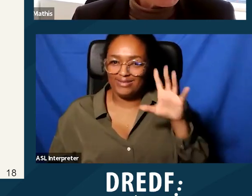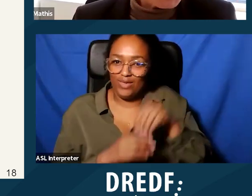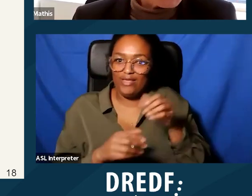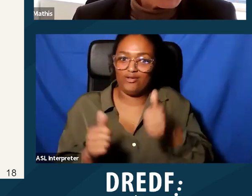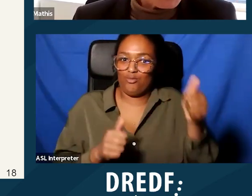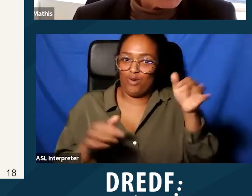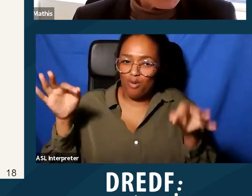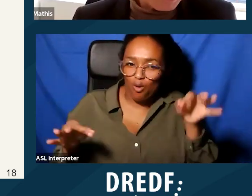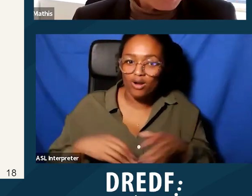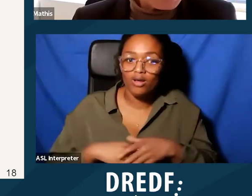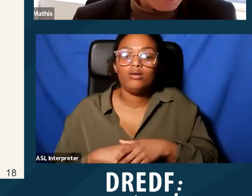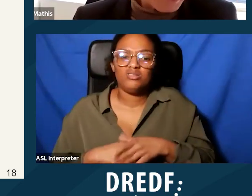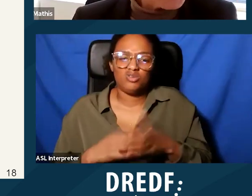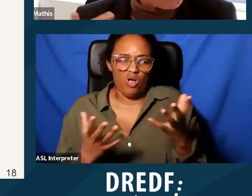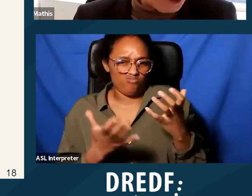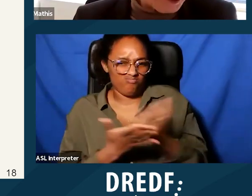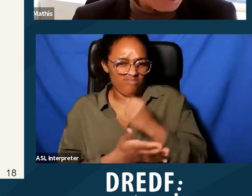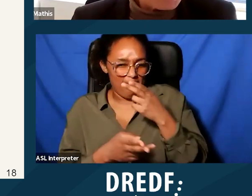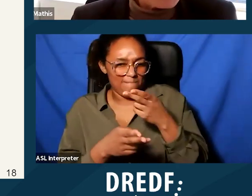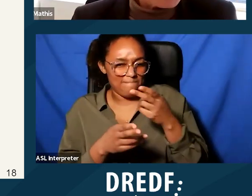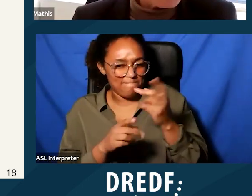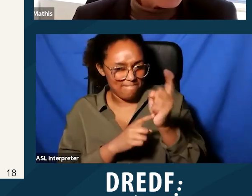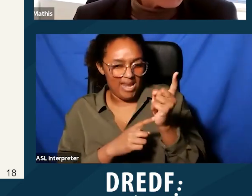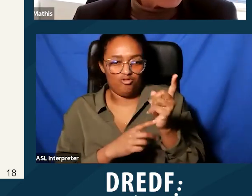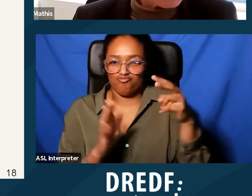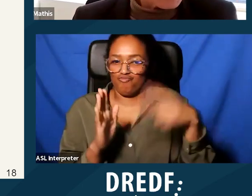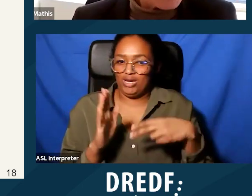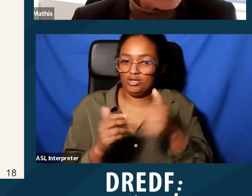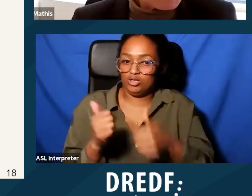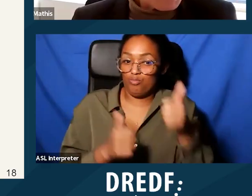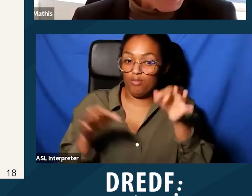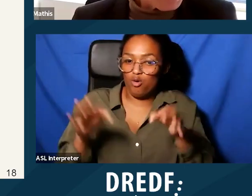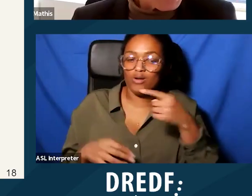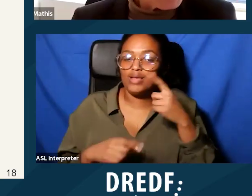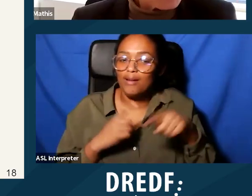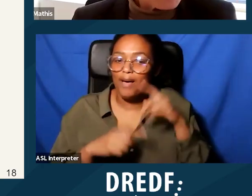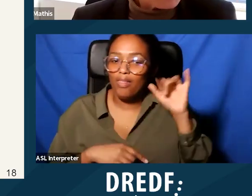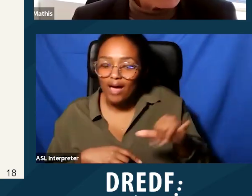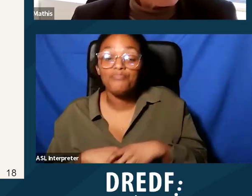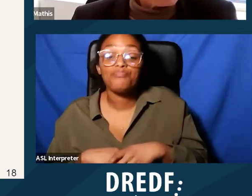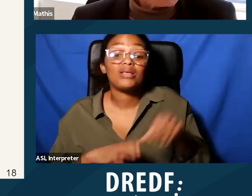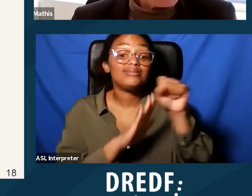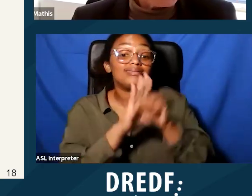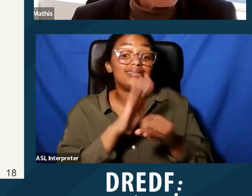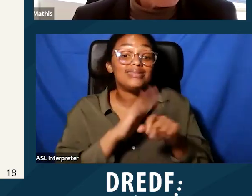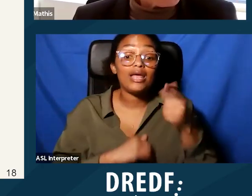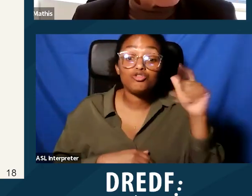The Supreme Court had said: The State, Georgia, is urging that the Medicaid law reflected a